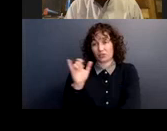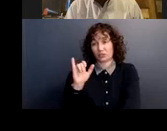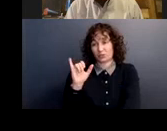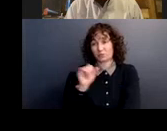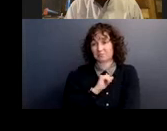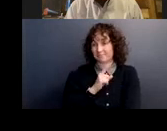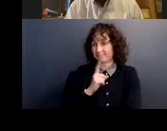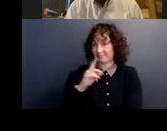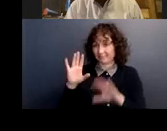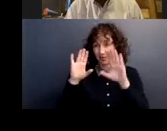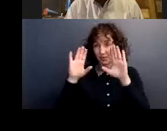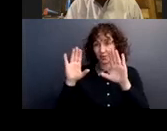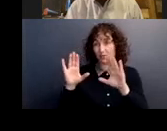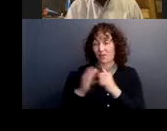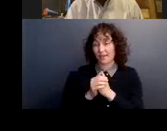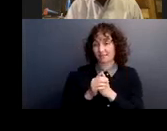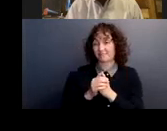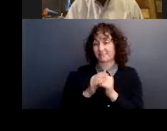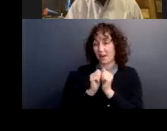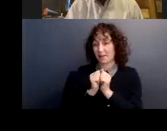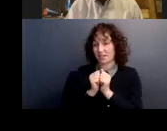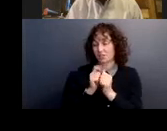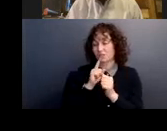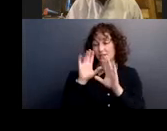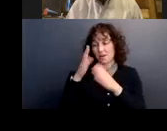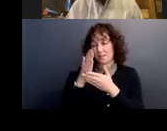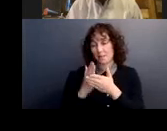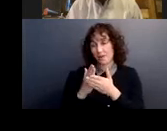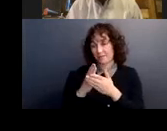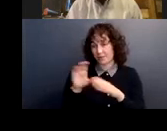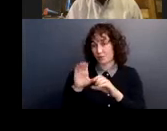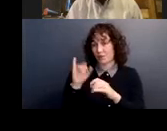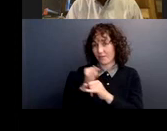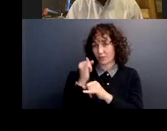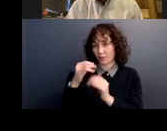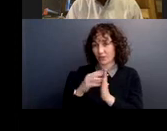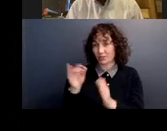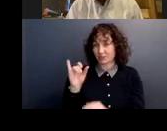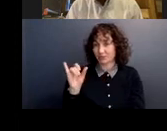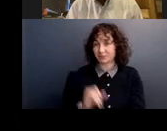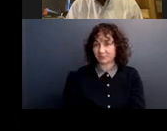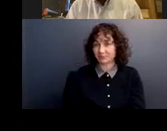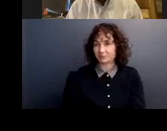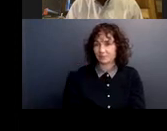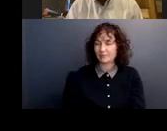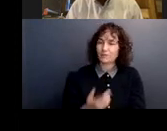So that's been a great combination and a great aspect of doing the virtual learning too. Certainly it has its difficulties.